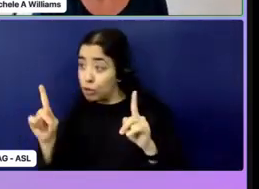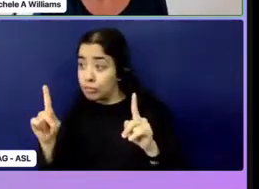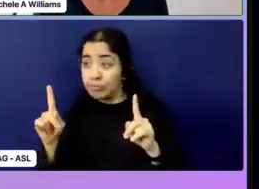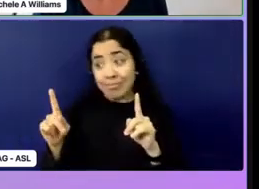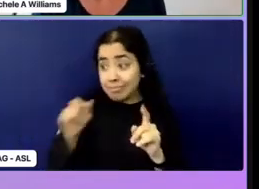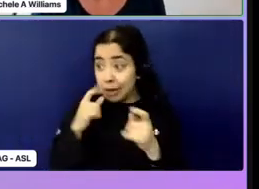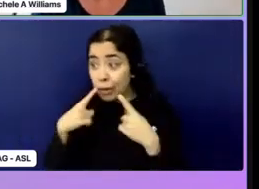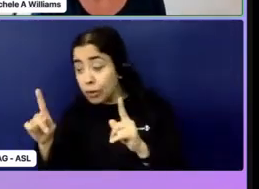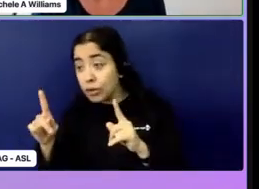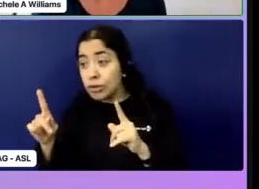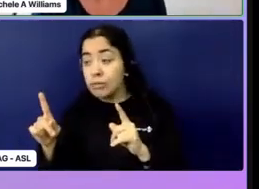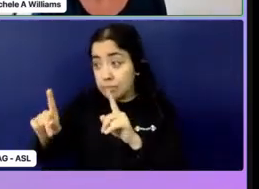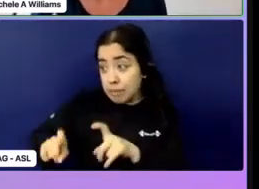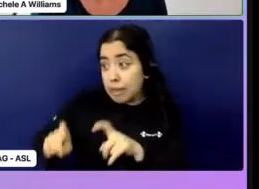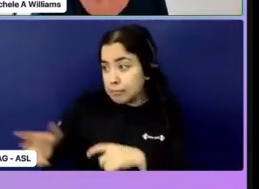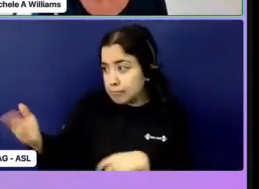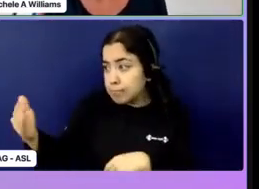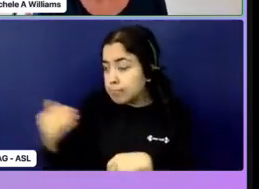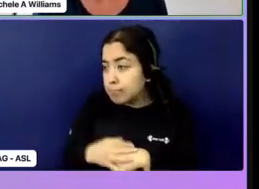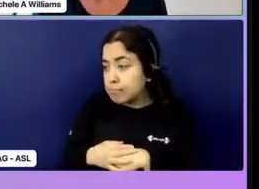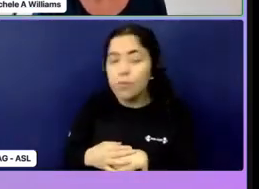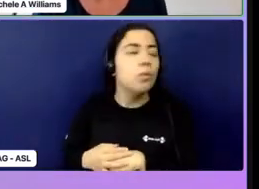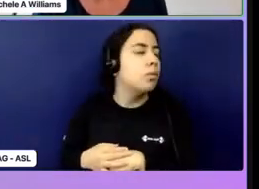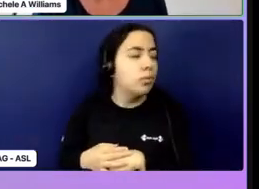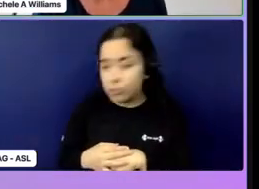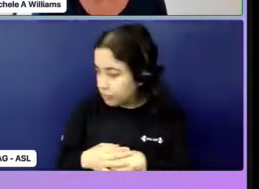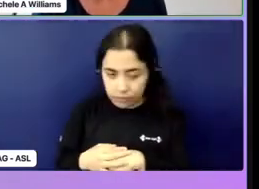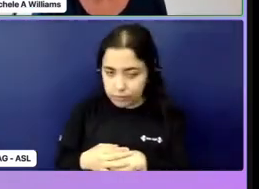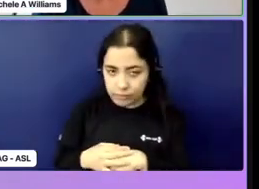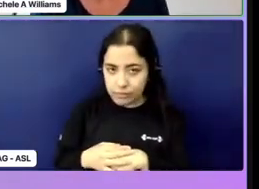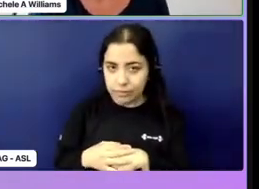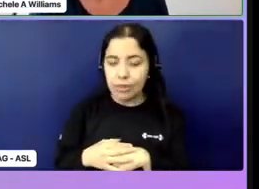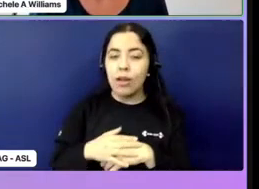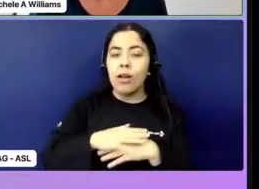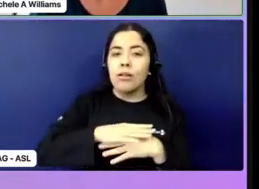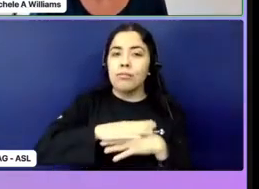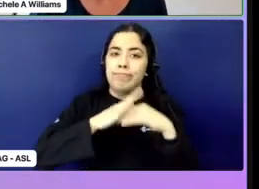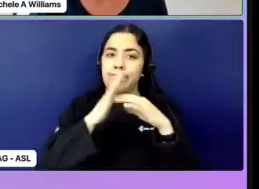users, and so, that tends to associate with testing for